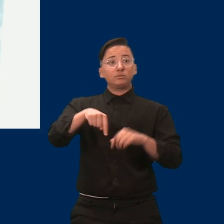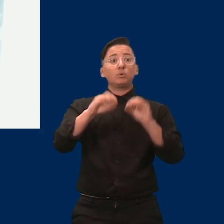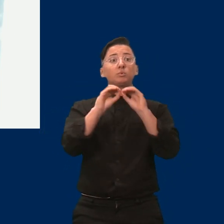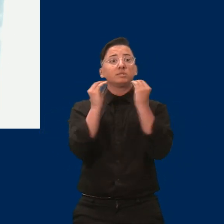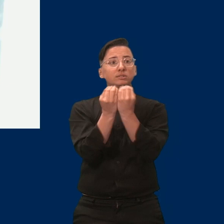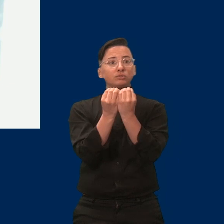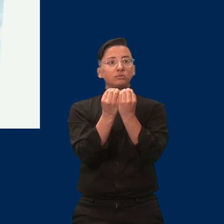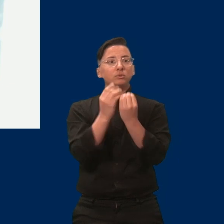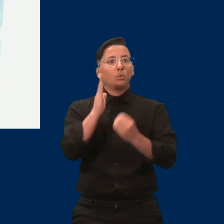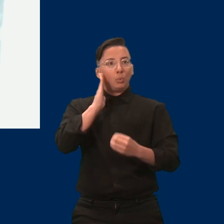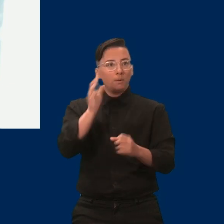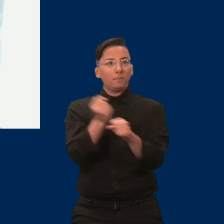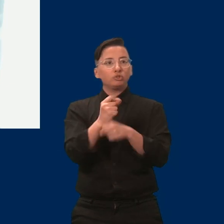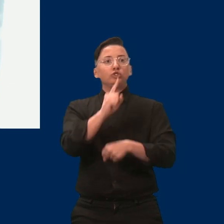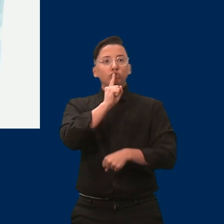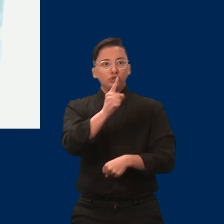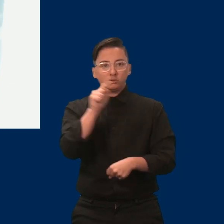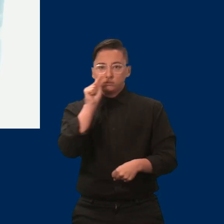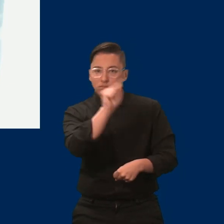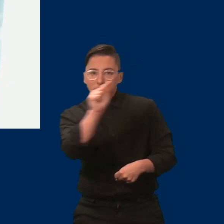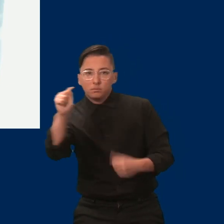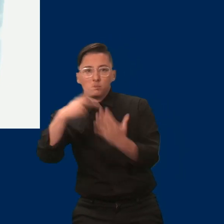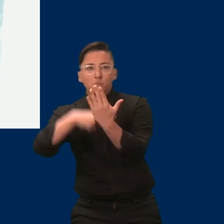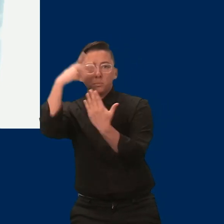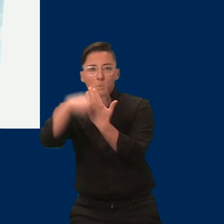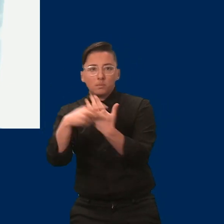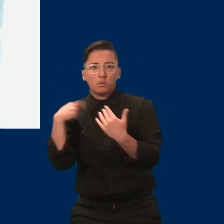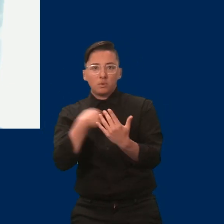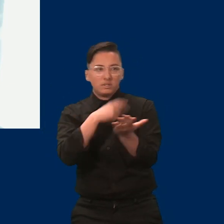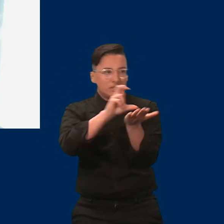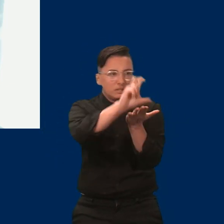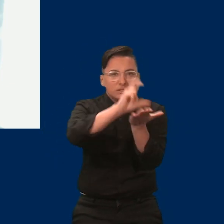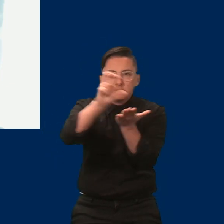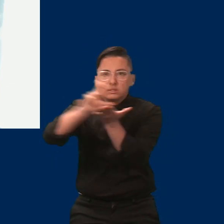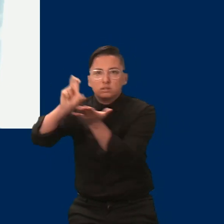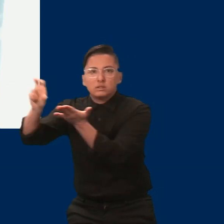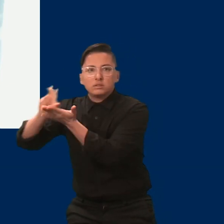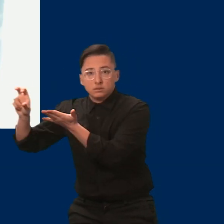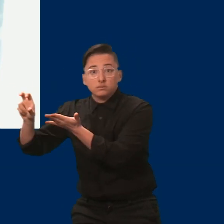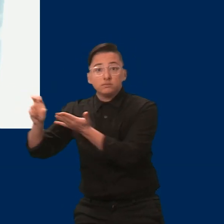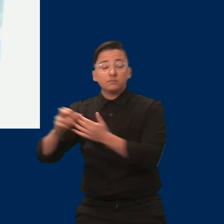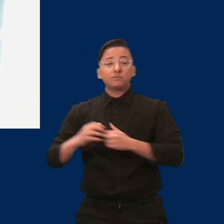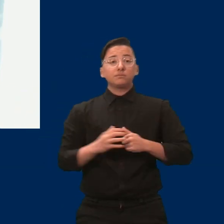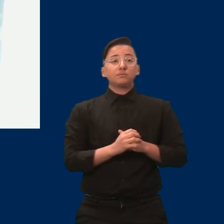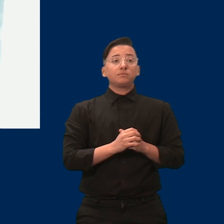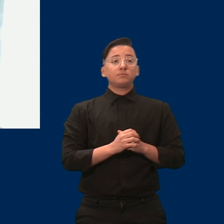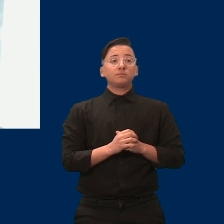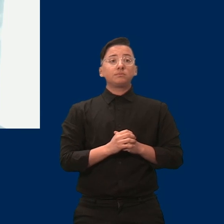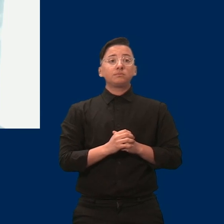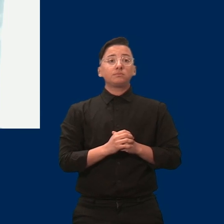some of these programs in a manner that you know needs to be done. So our budget will be released